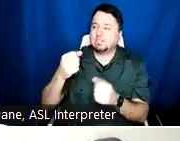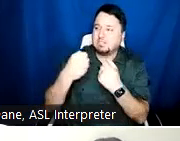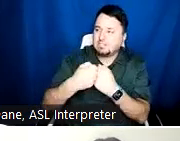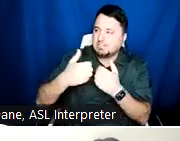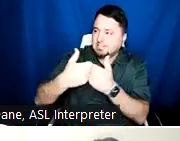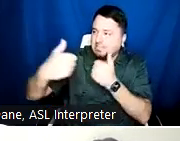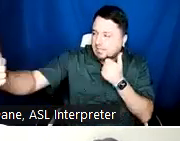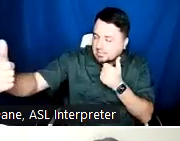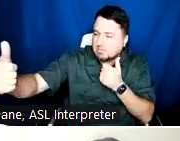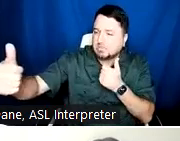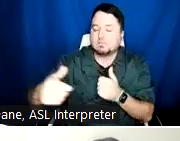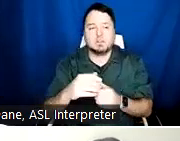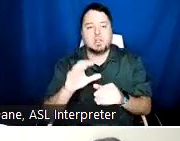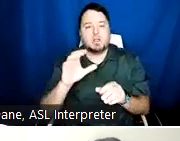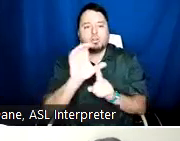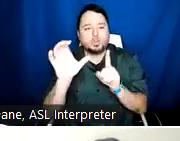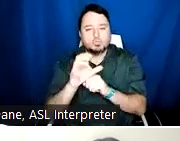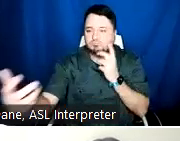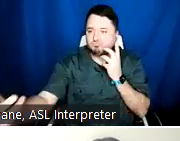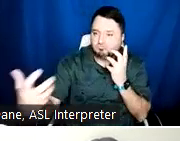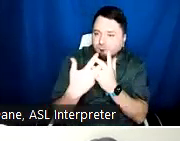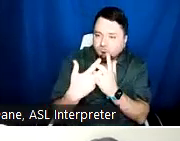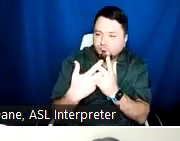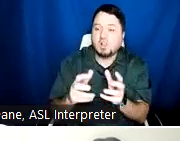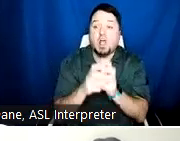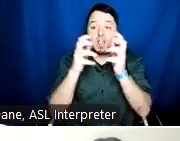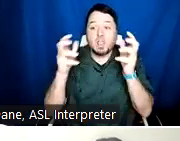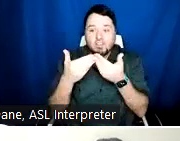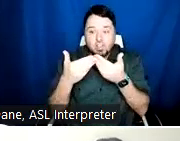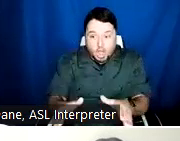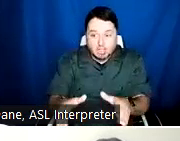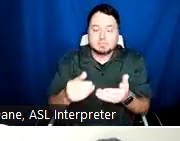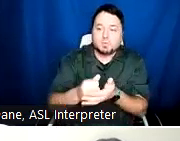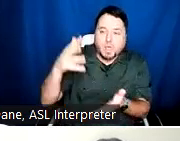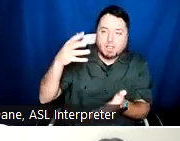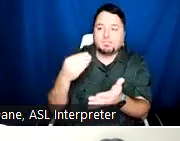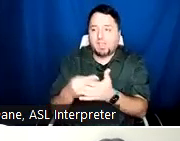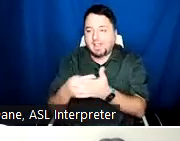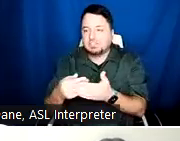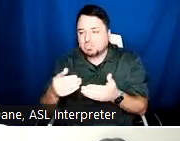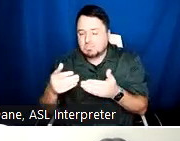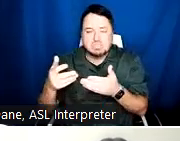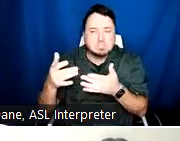has resulted in a loss of wealth assets and financial mobility from American Indians and